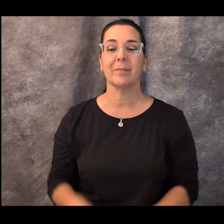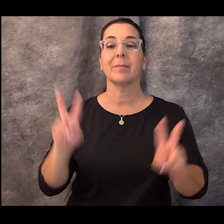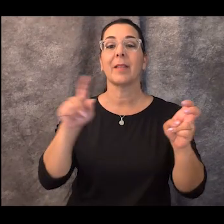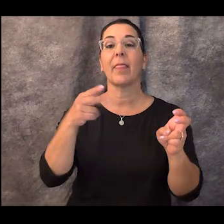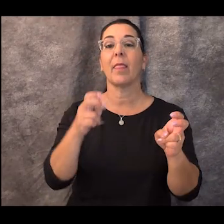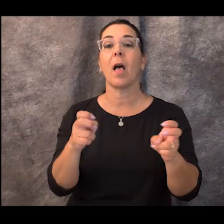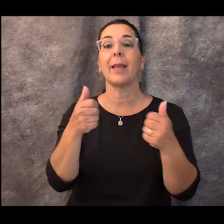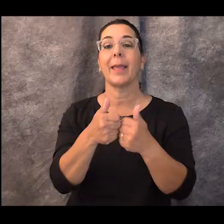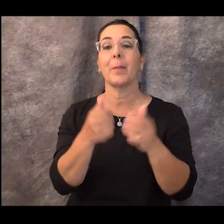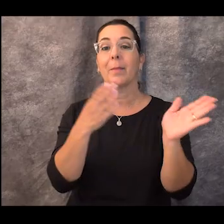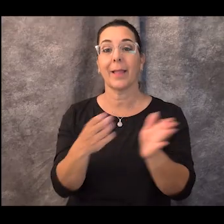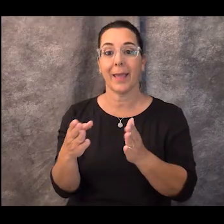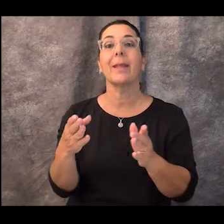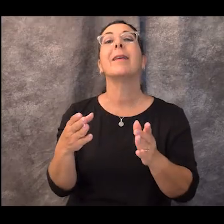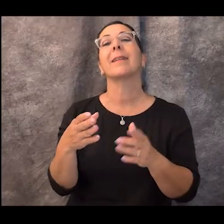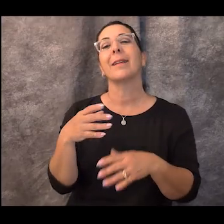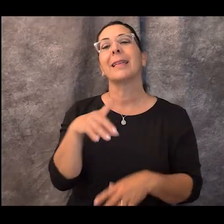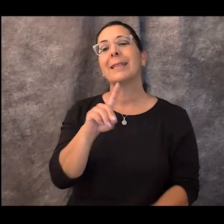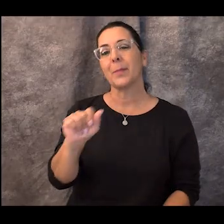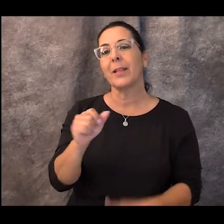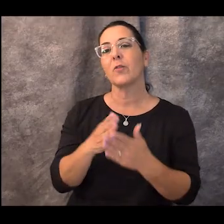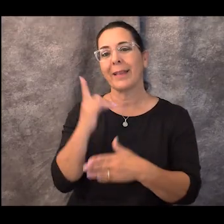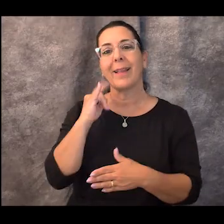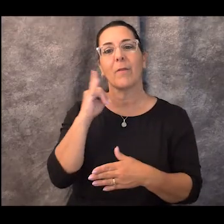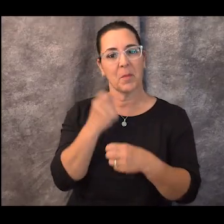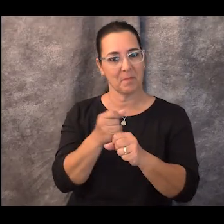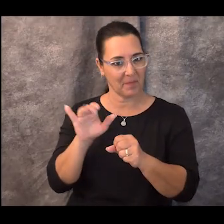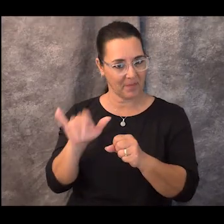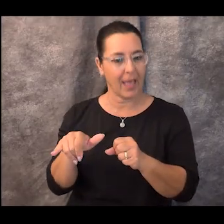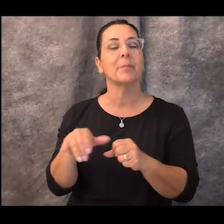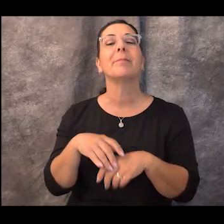(Voiceover) The Game Plan is a production of Disability Rights California, a space to strategize,